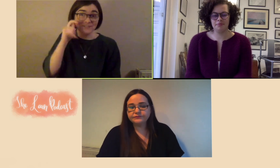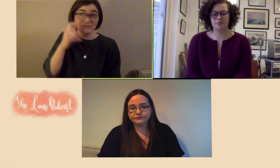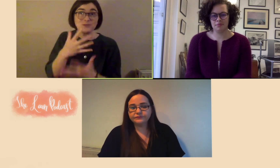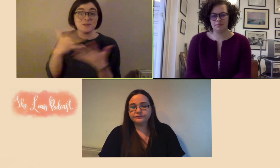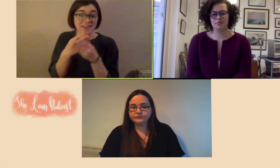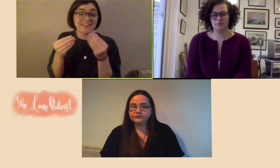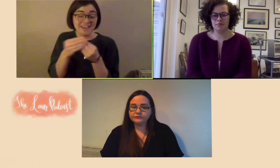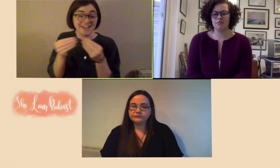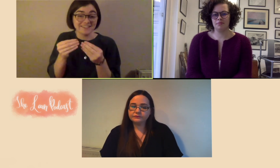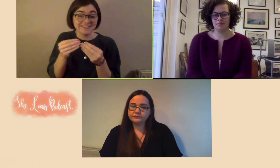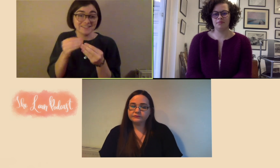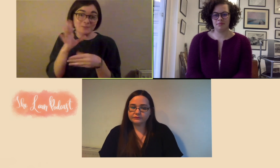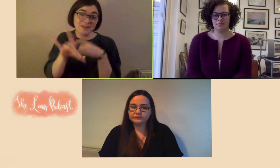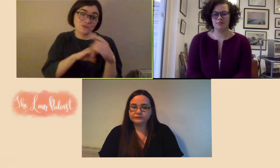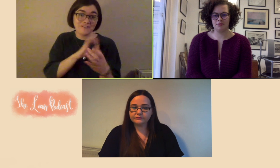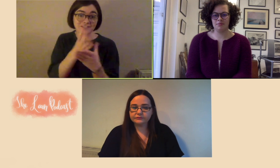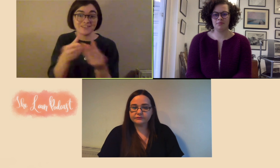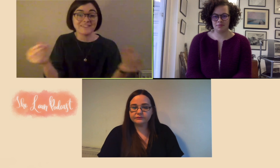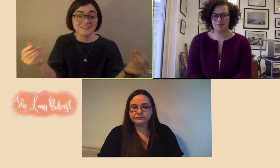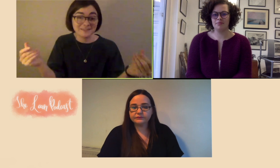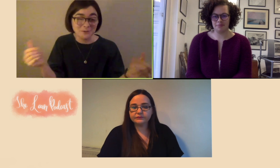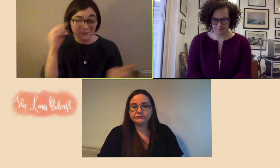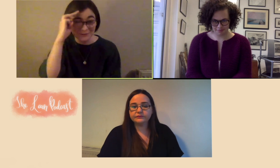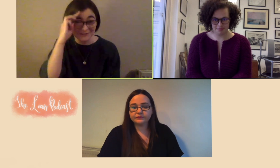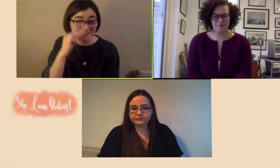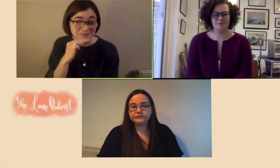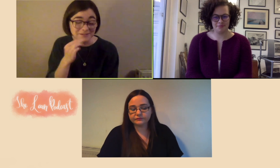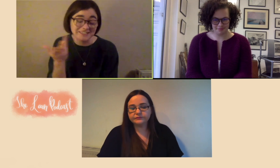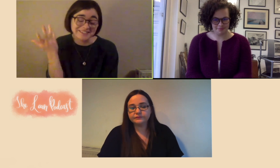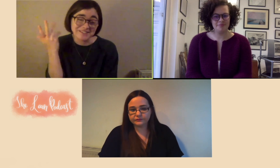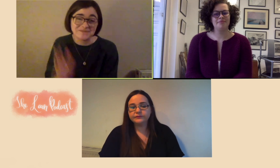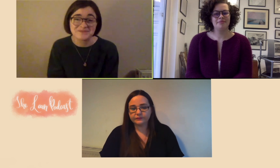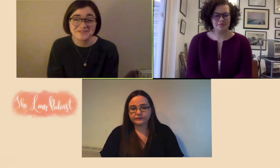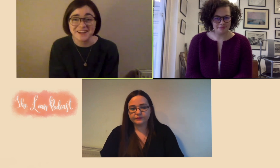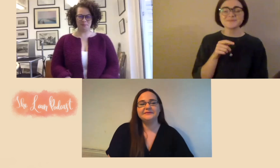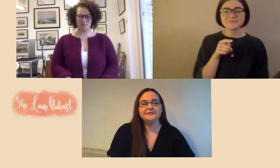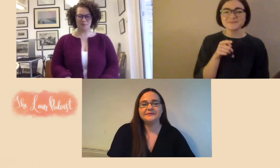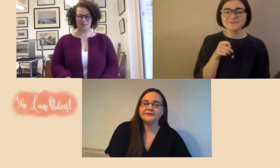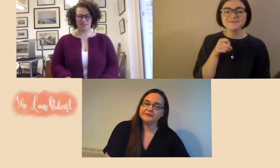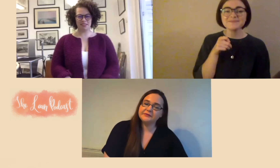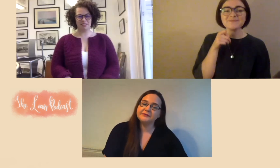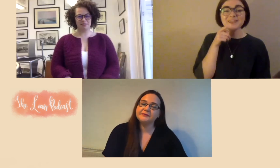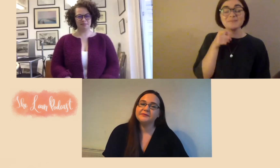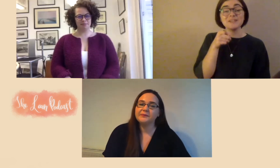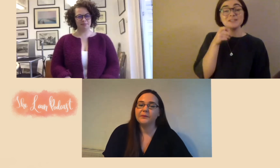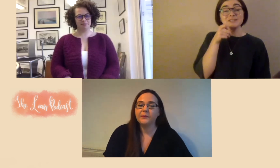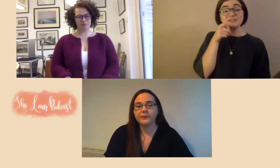Yeah, and definitely having that, you know try to preplan as much as you can in advance, you know.